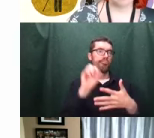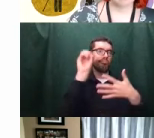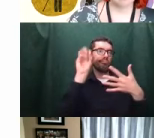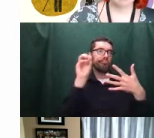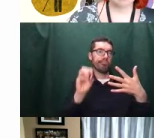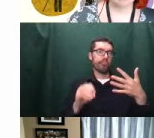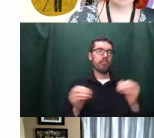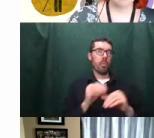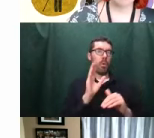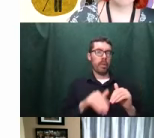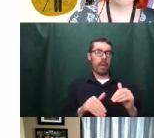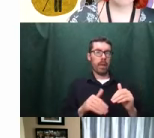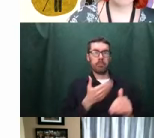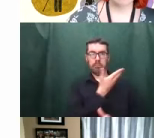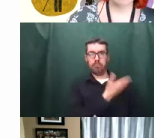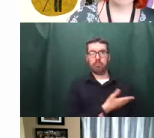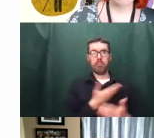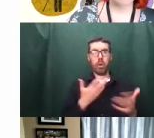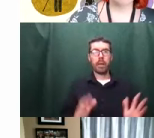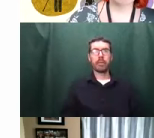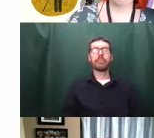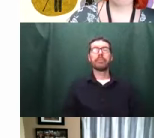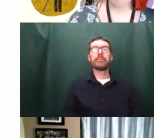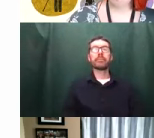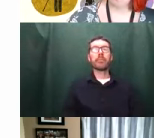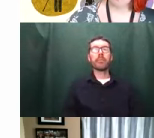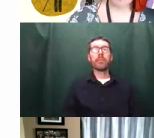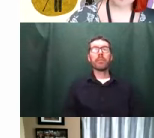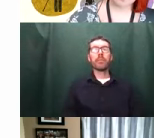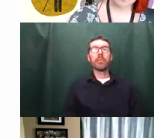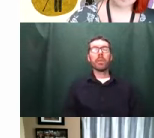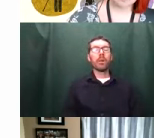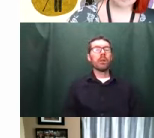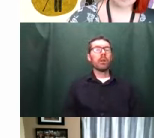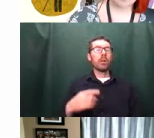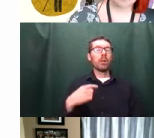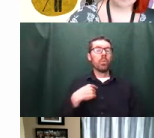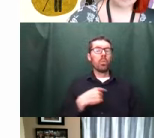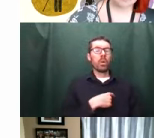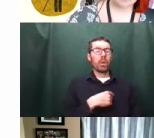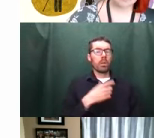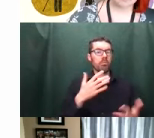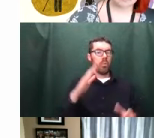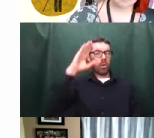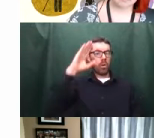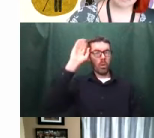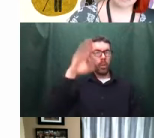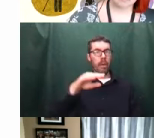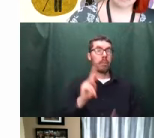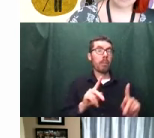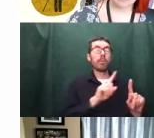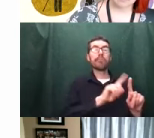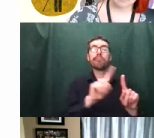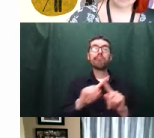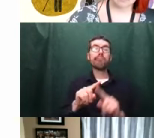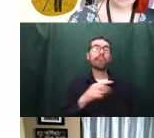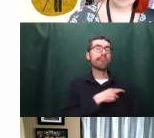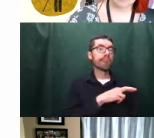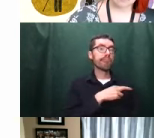written here. We know that people of different religion, of different socioeconomic status